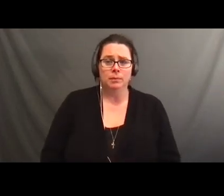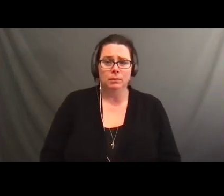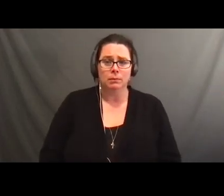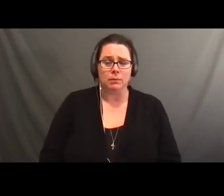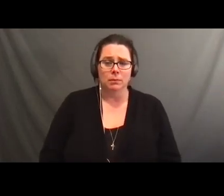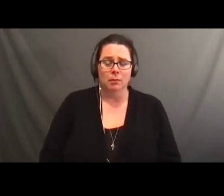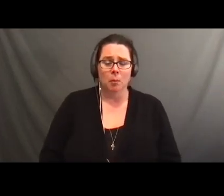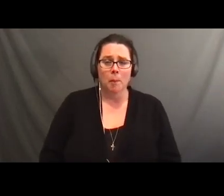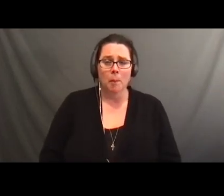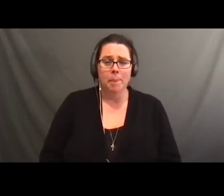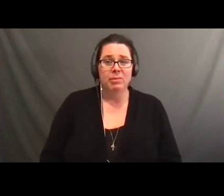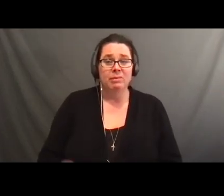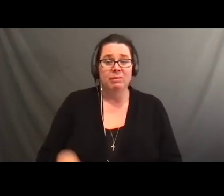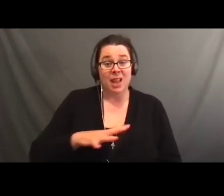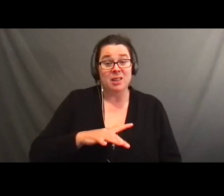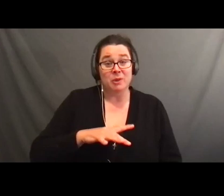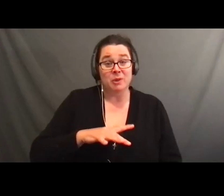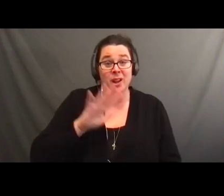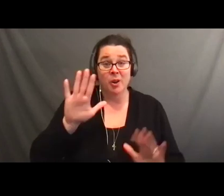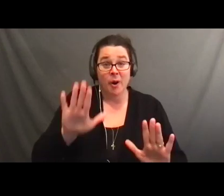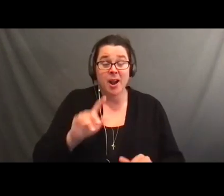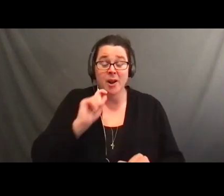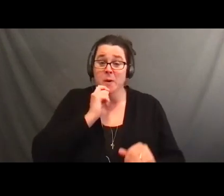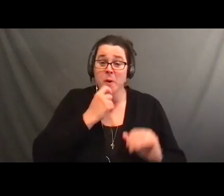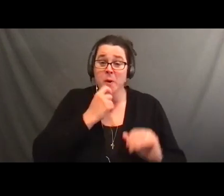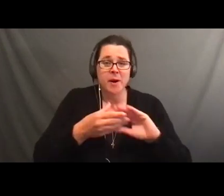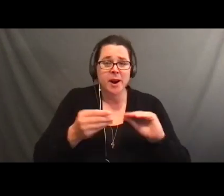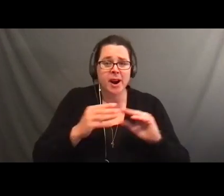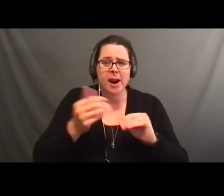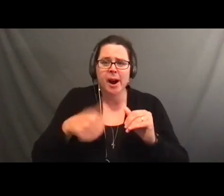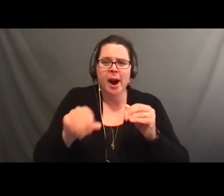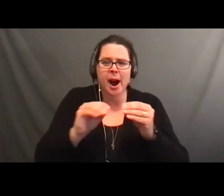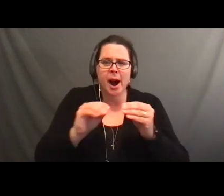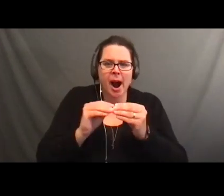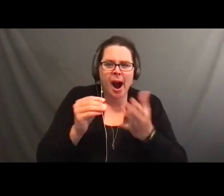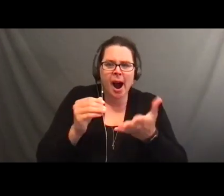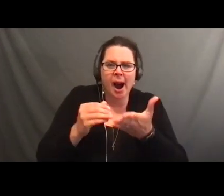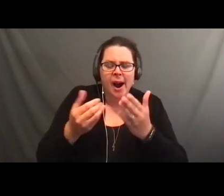That's really good. Really cool story. Anything else? Any other questions?